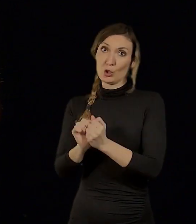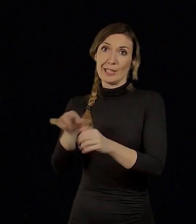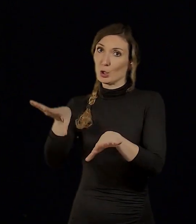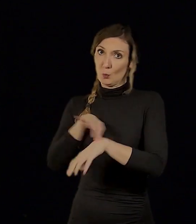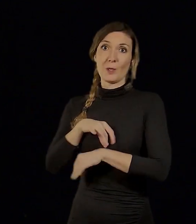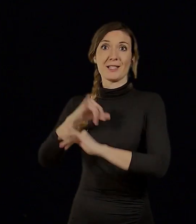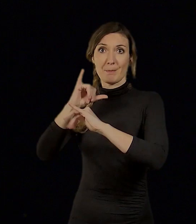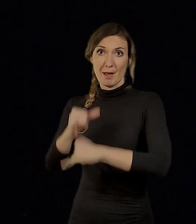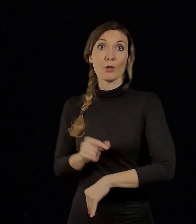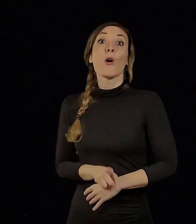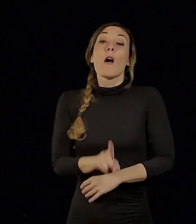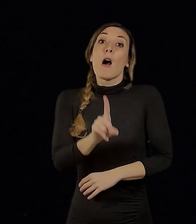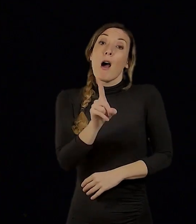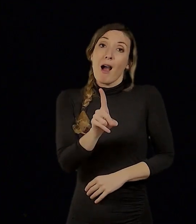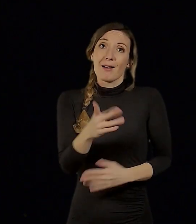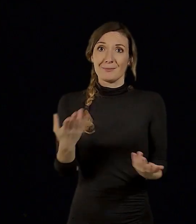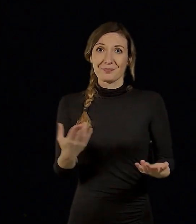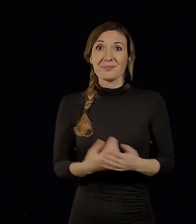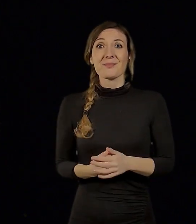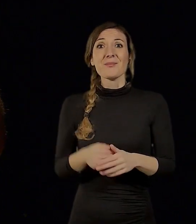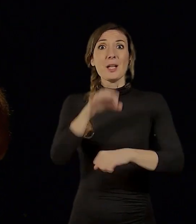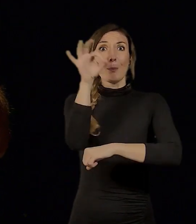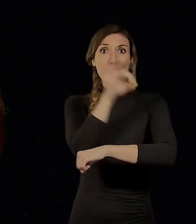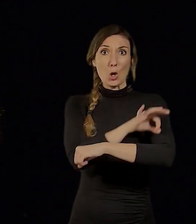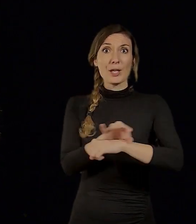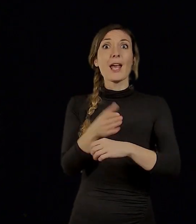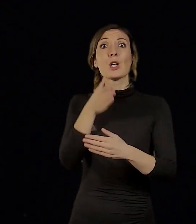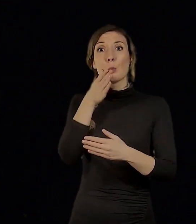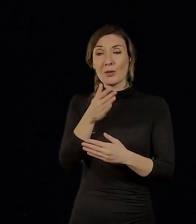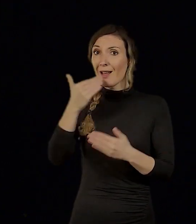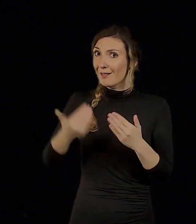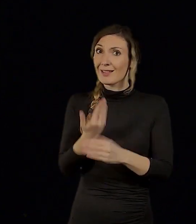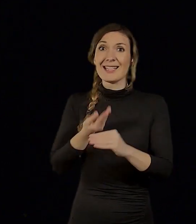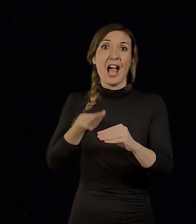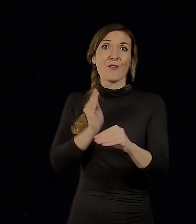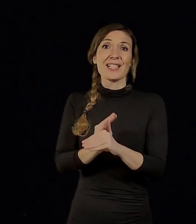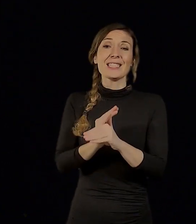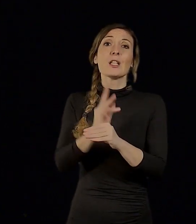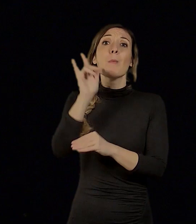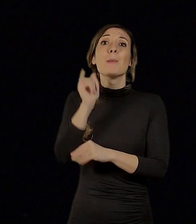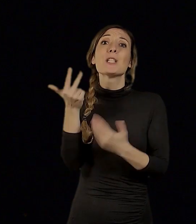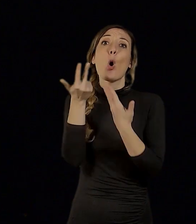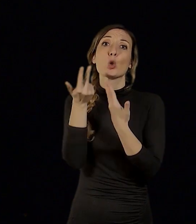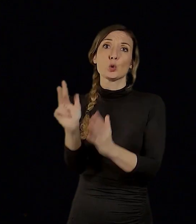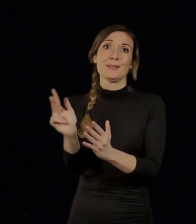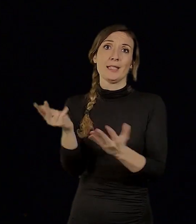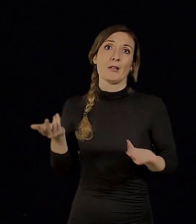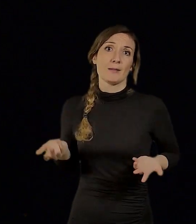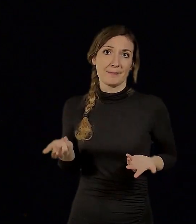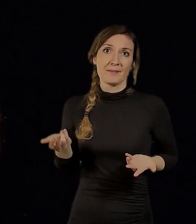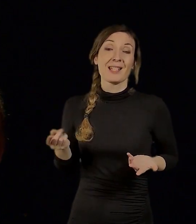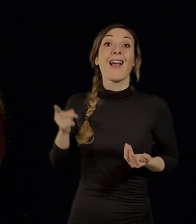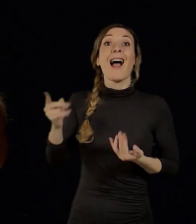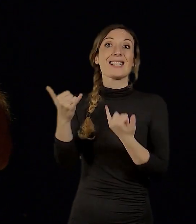However, since 2006,